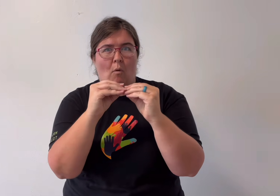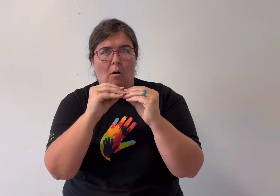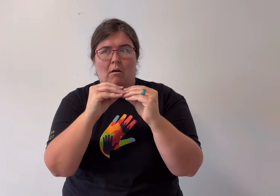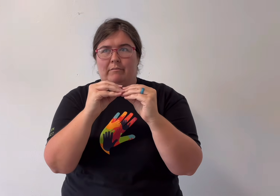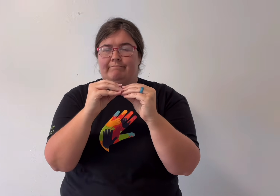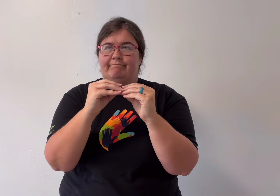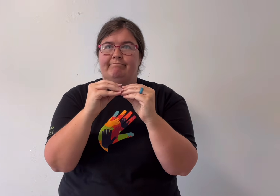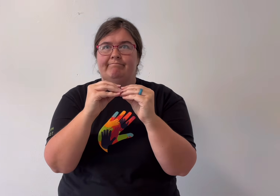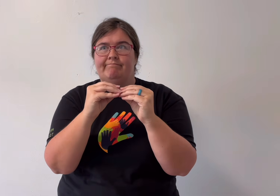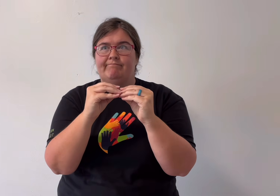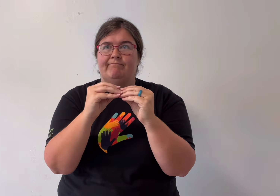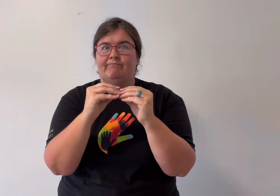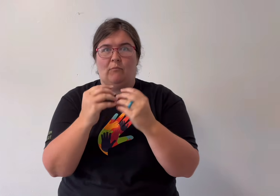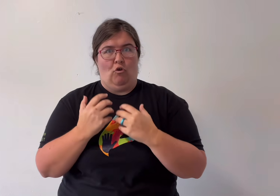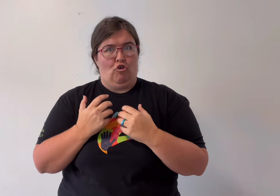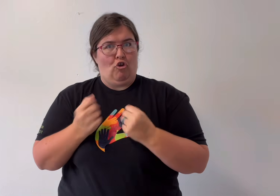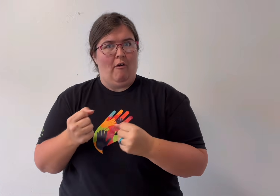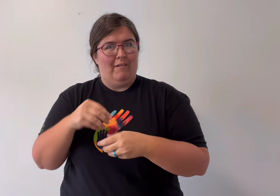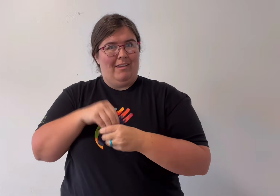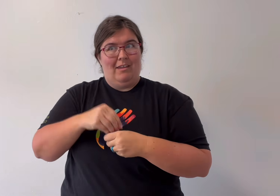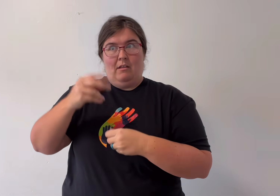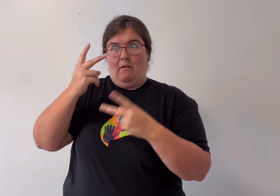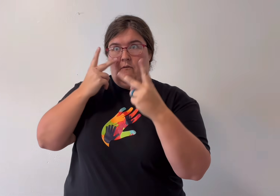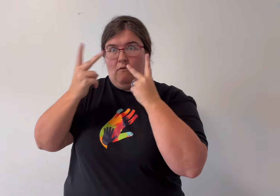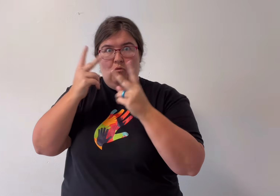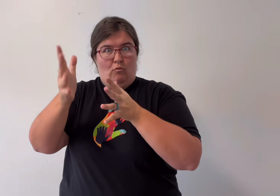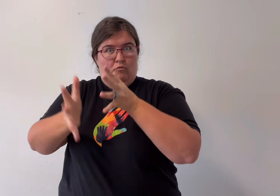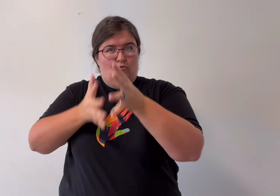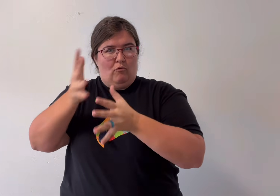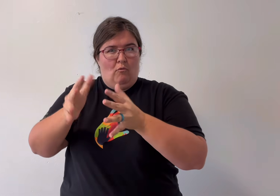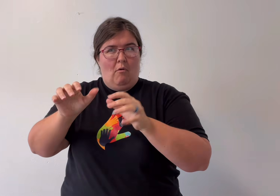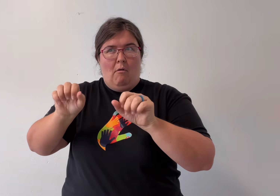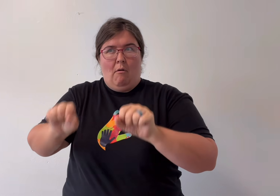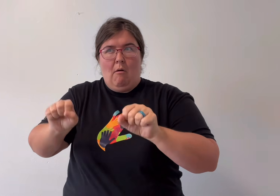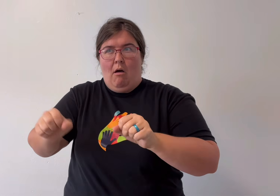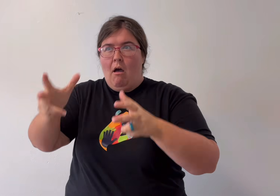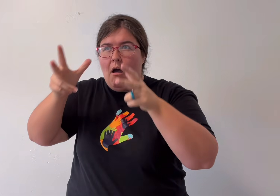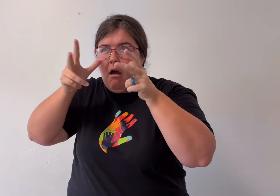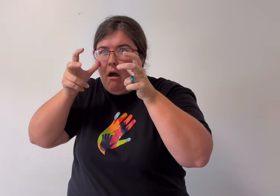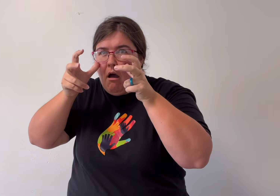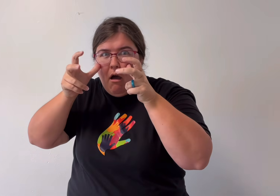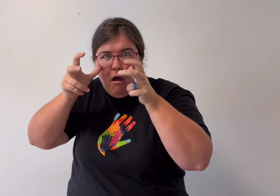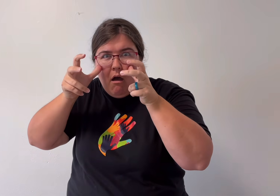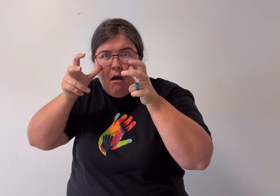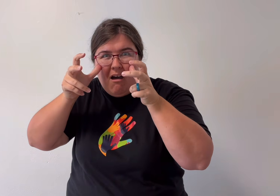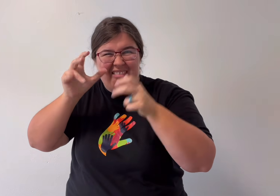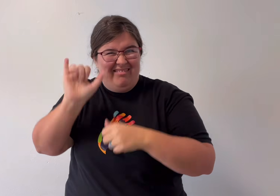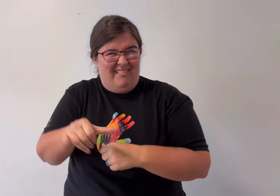fluent, more confident in their ability to understand the visual language they're seeing.